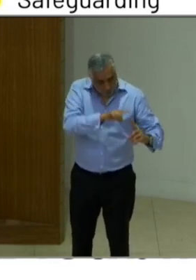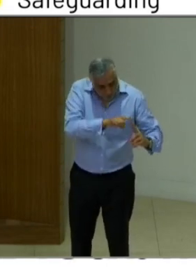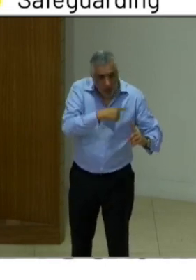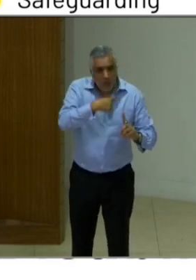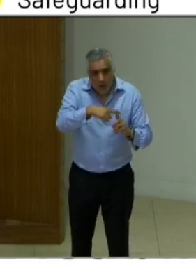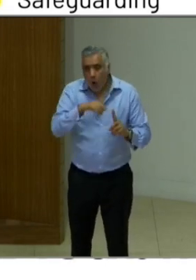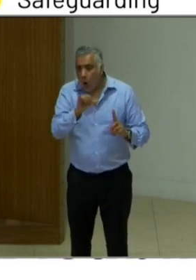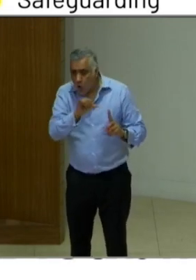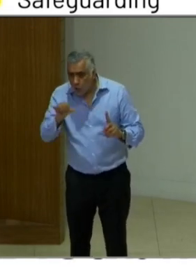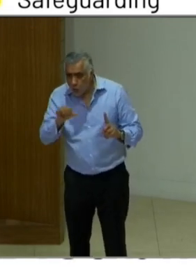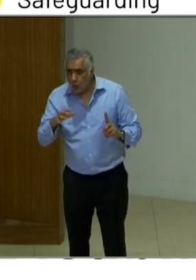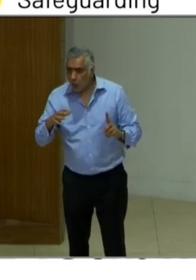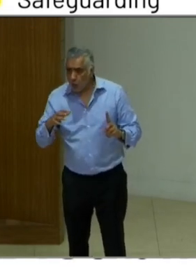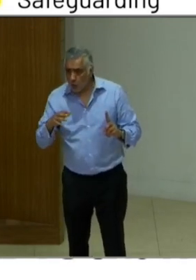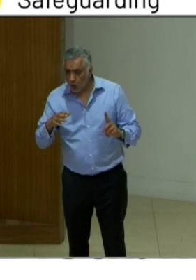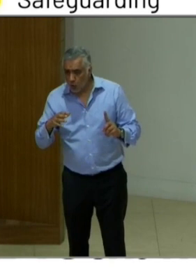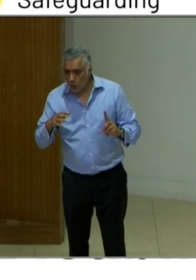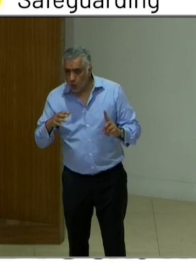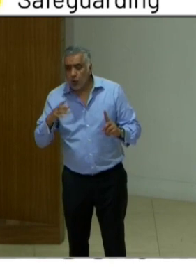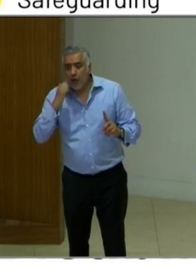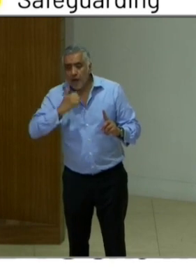in day to day life, you encounter often